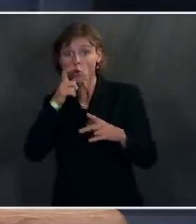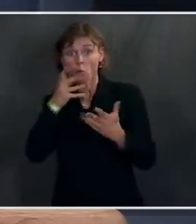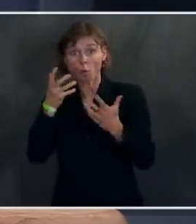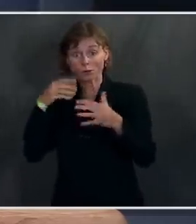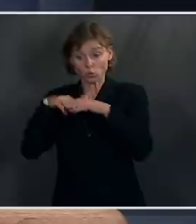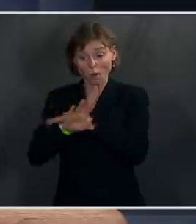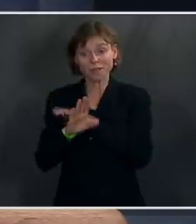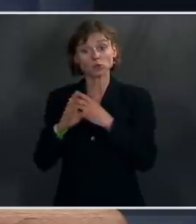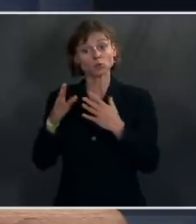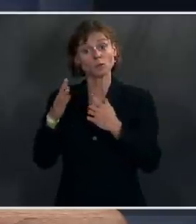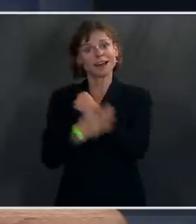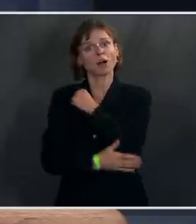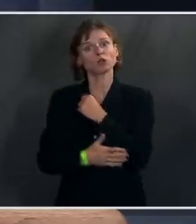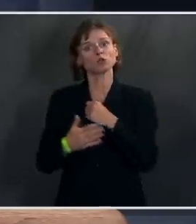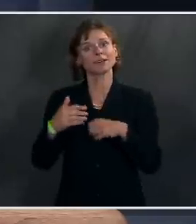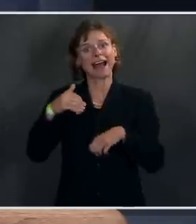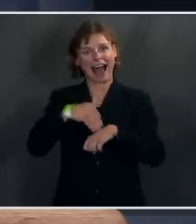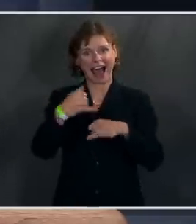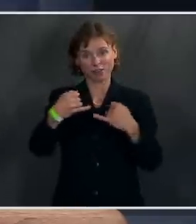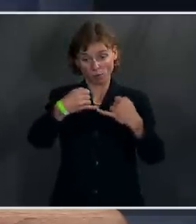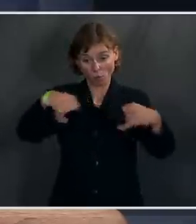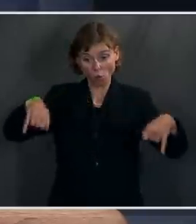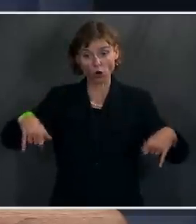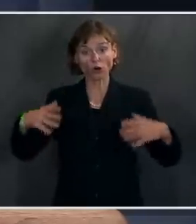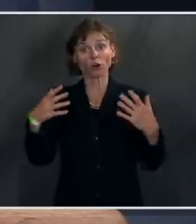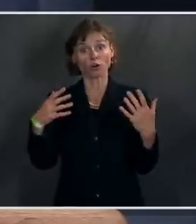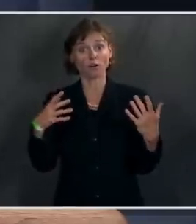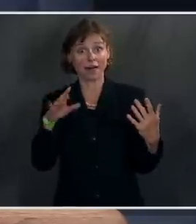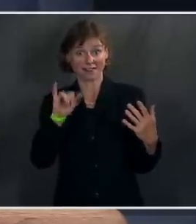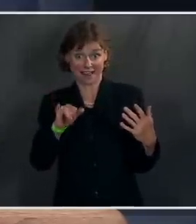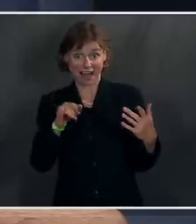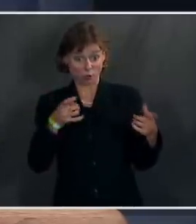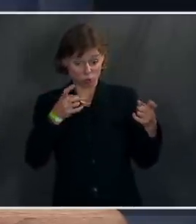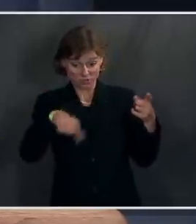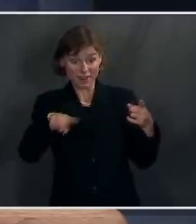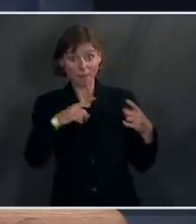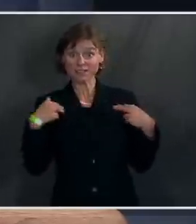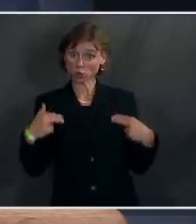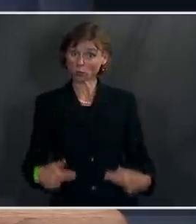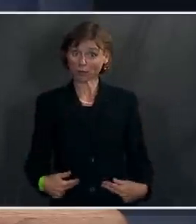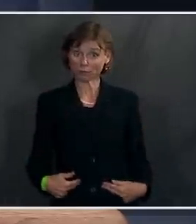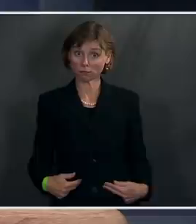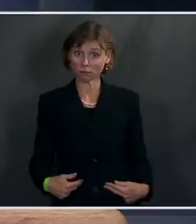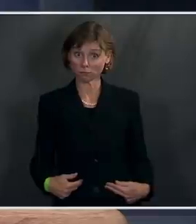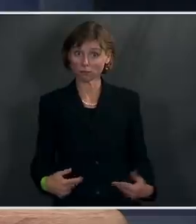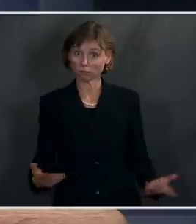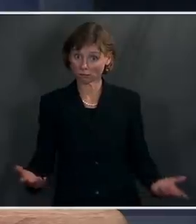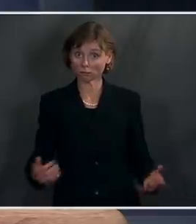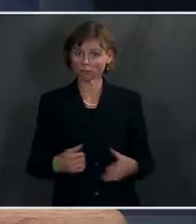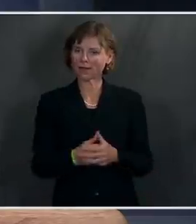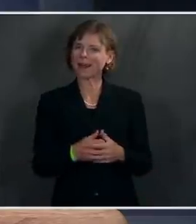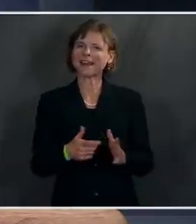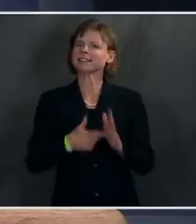in a way that treats people as human beings. That's going to take some time. It's not going to happen overnight.